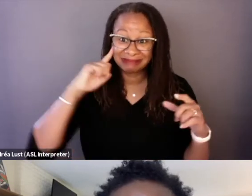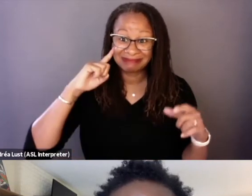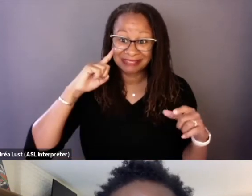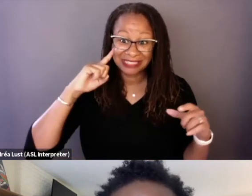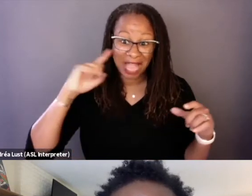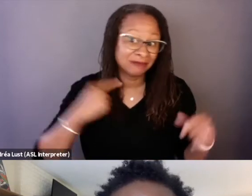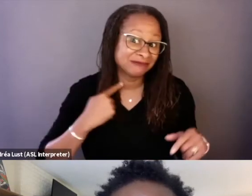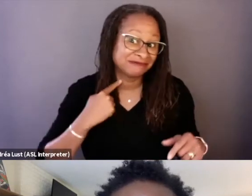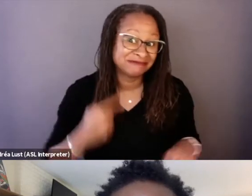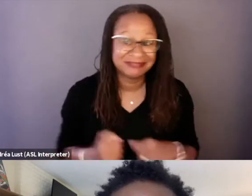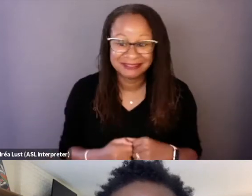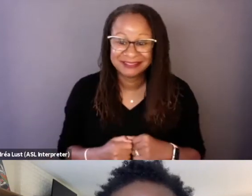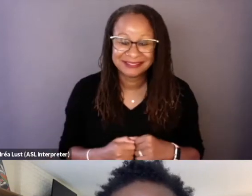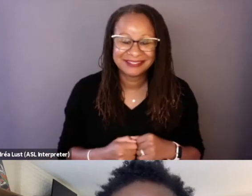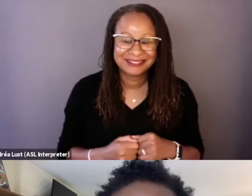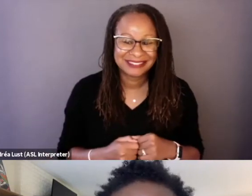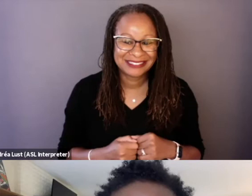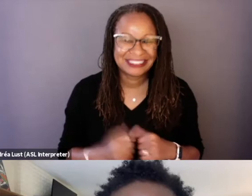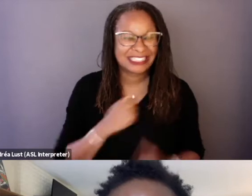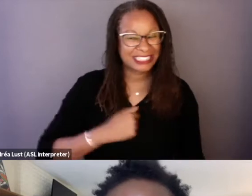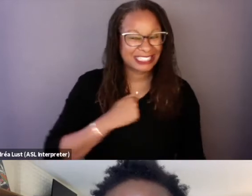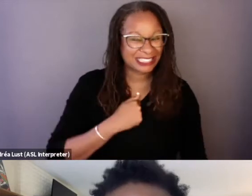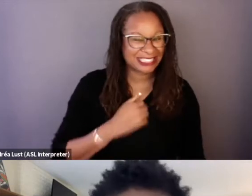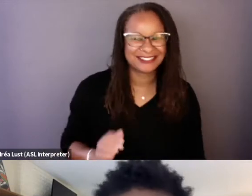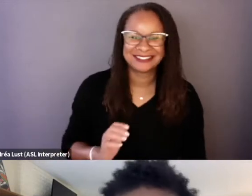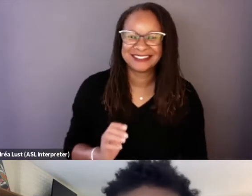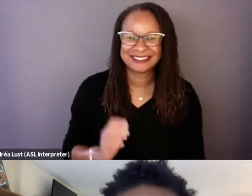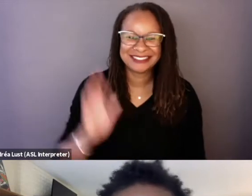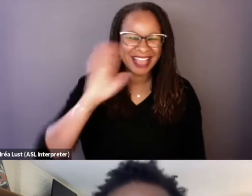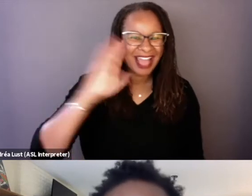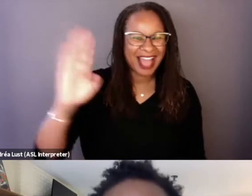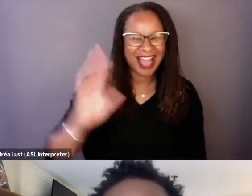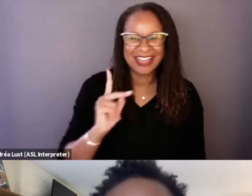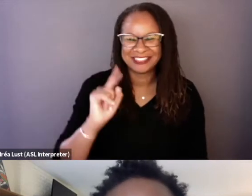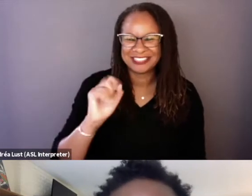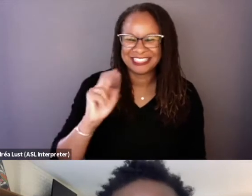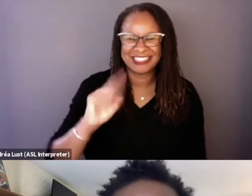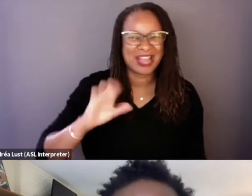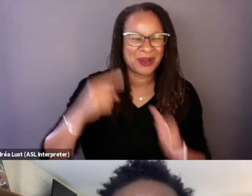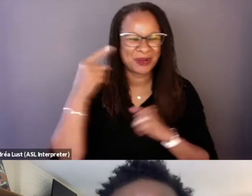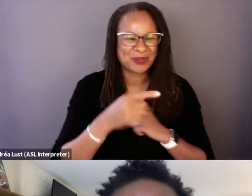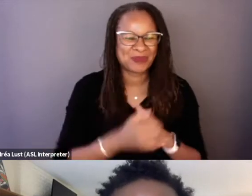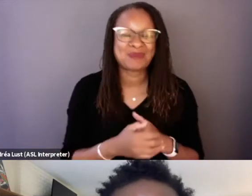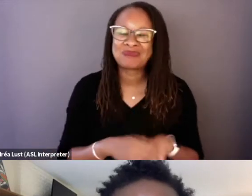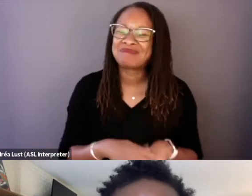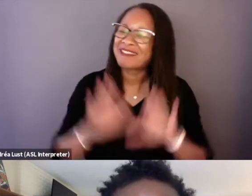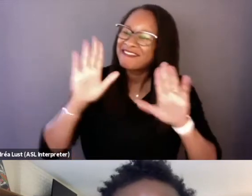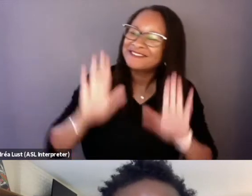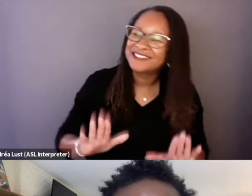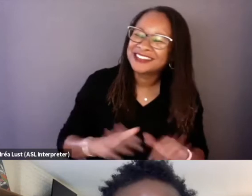I think you're muted. Sorry. (Kristen, Yoruba and Laura laugh) Hi, Kristen, how are you? I'm great. I am so honored to get to sit